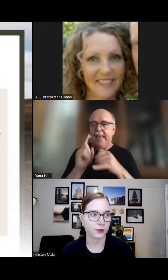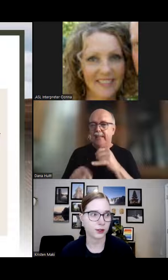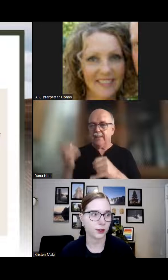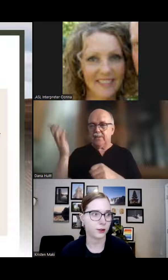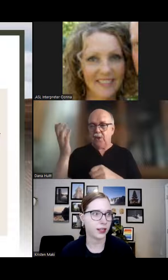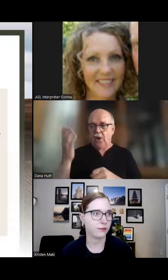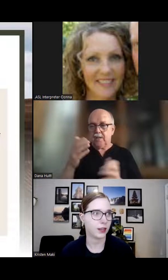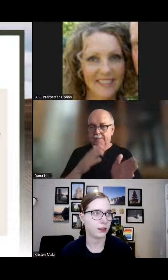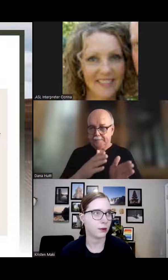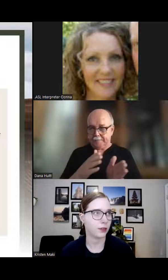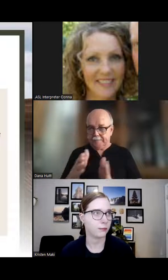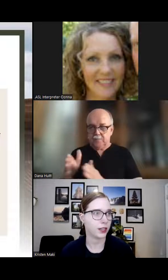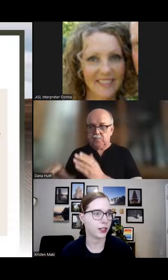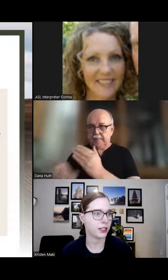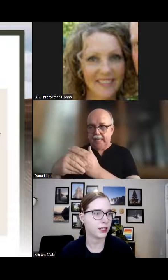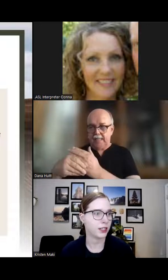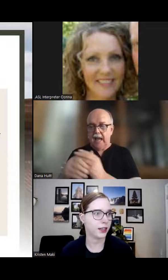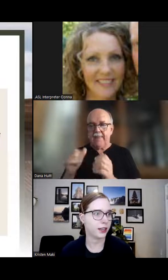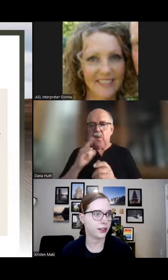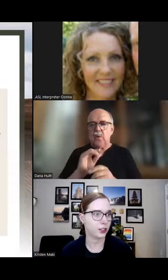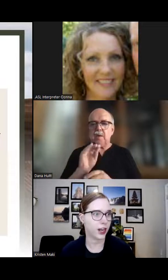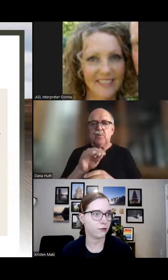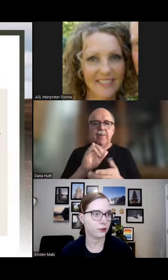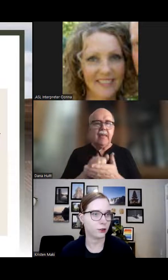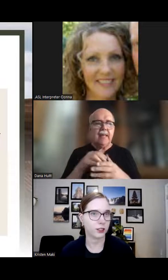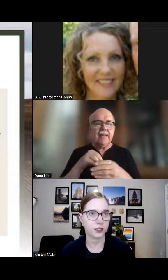. Both of those are access to the full benefit amount, which is 36,500